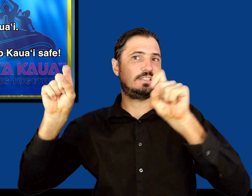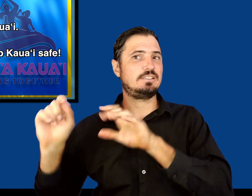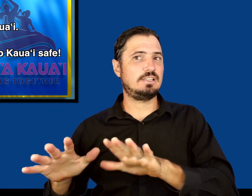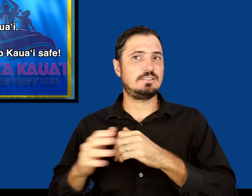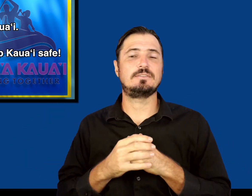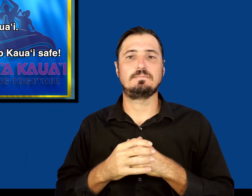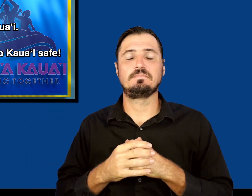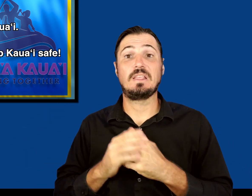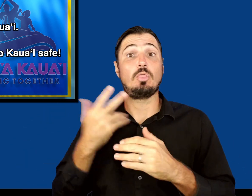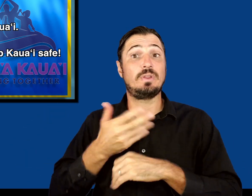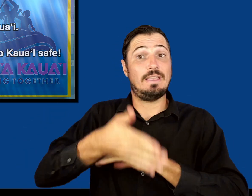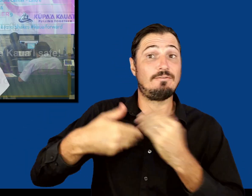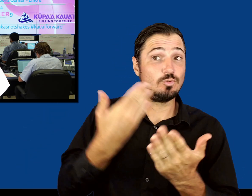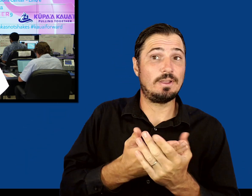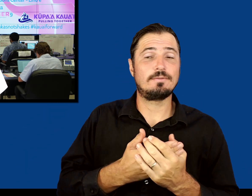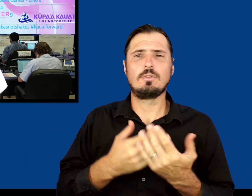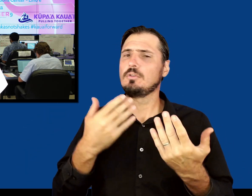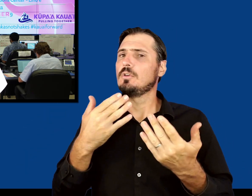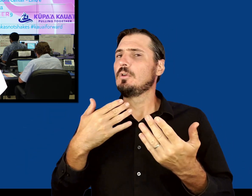Please stay tuned for more details in the coming days!